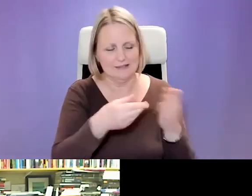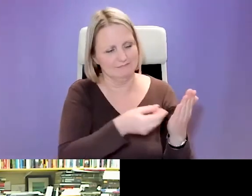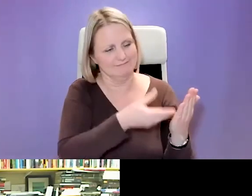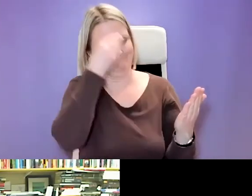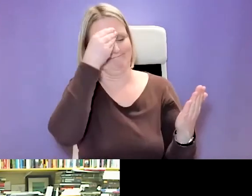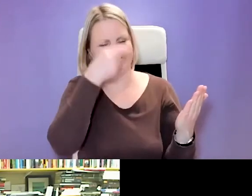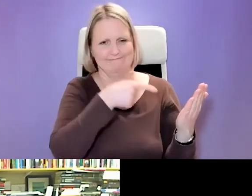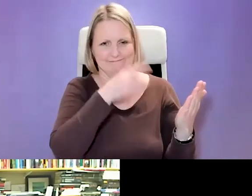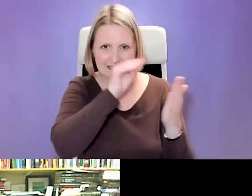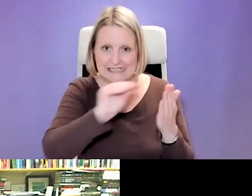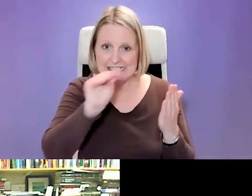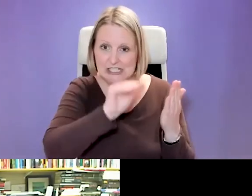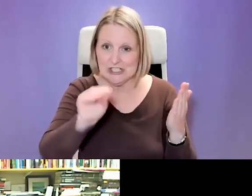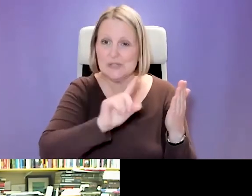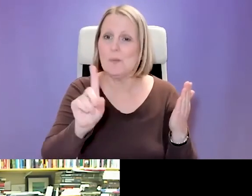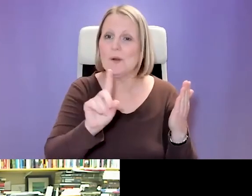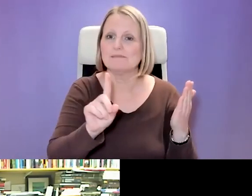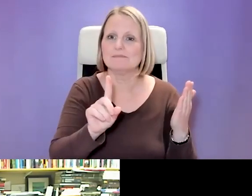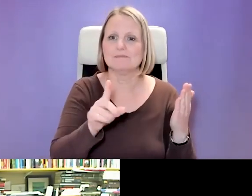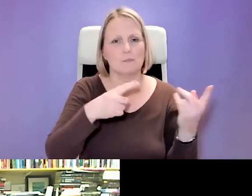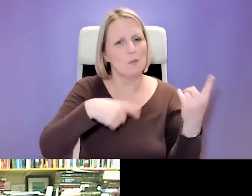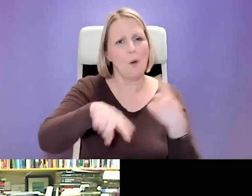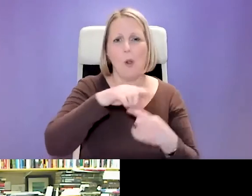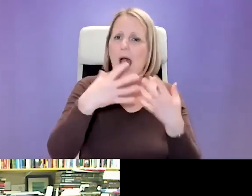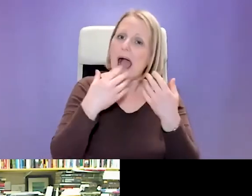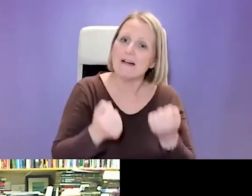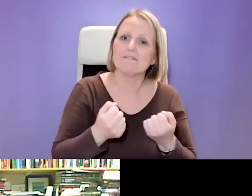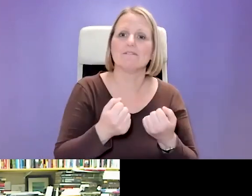that we are all endowed with certain capacities